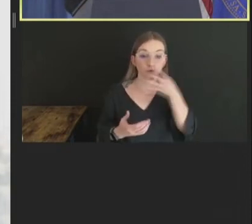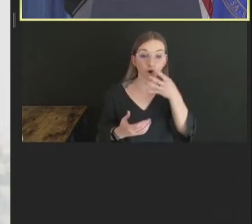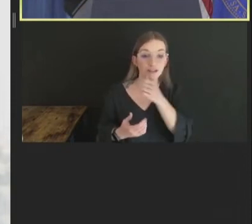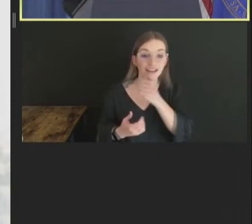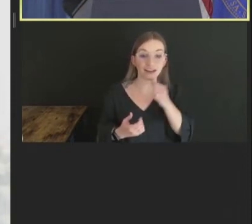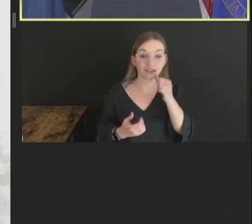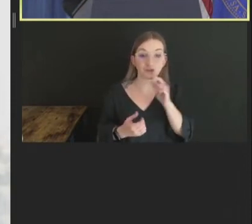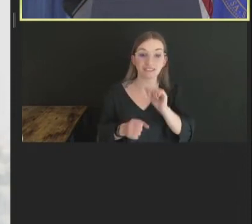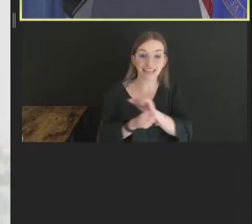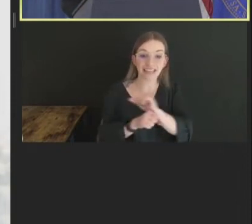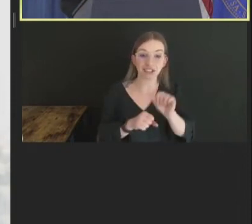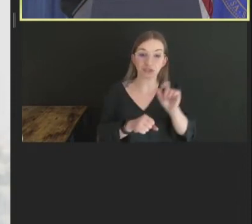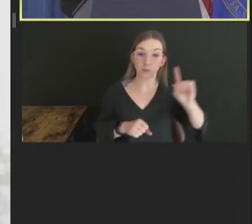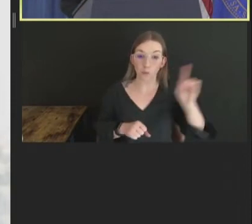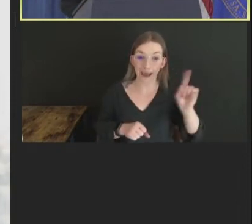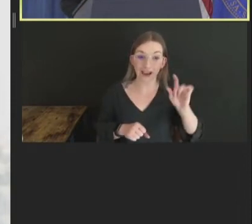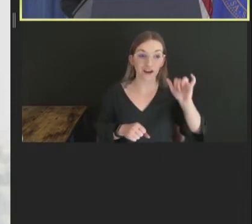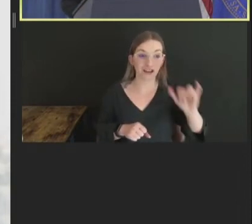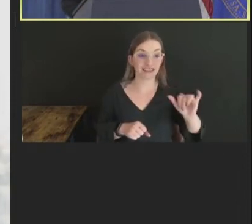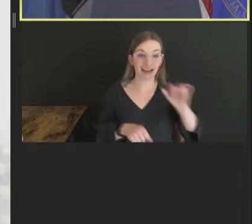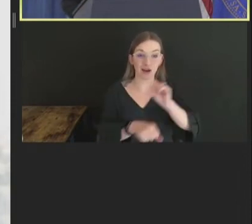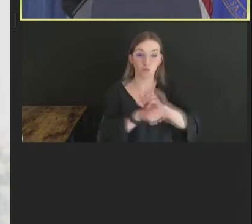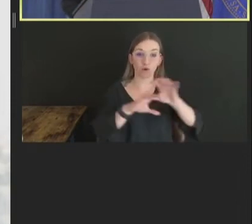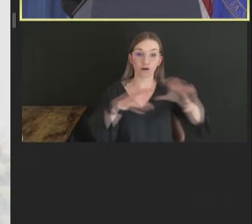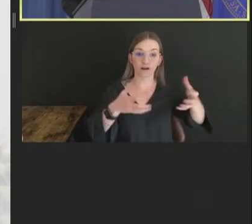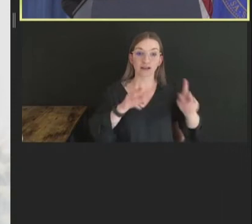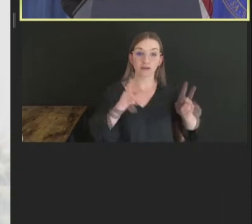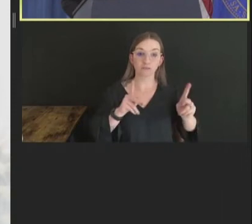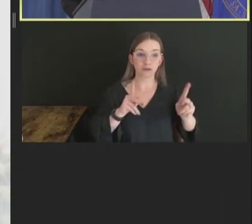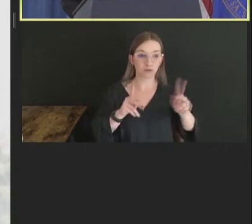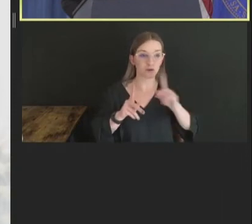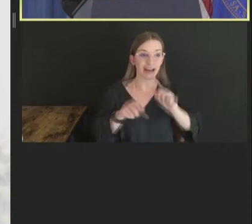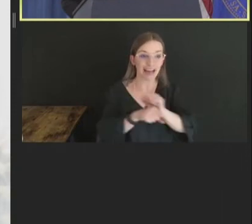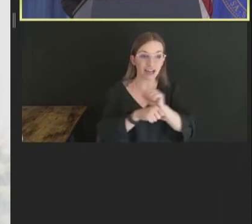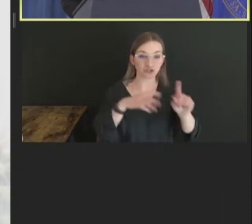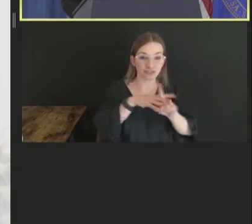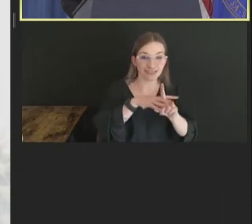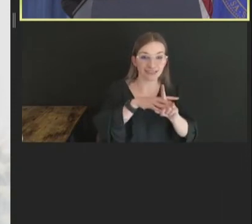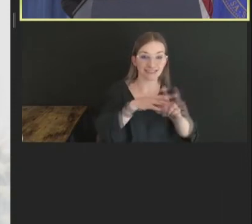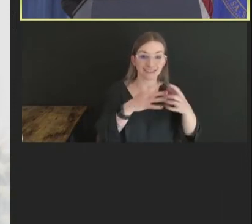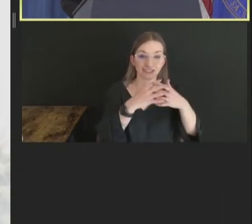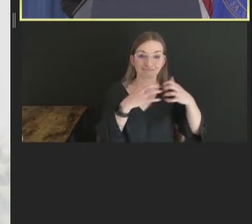workforce really got its start, so it's very robust and a very strong tradition there.